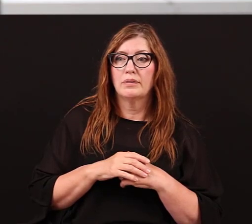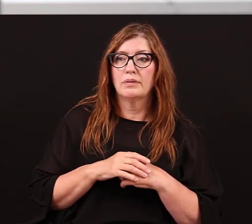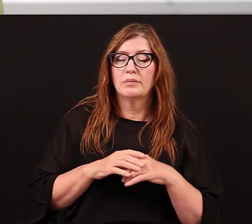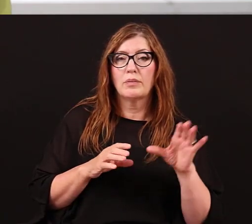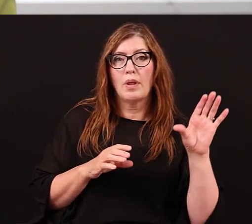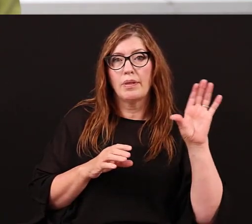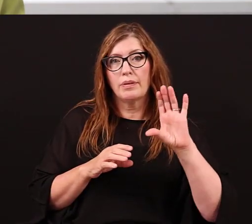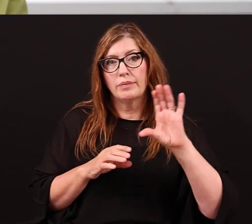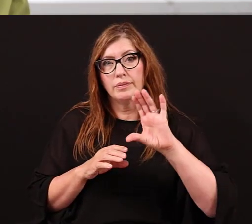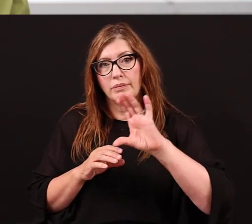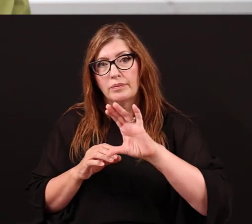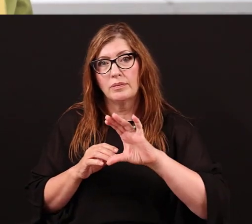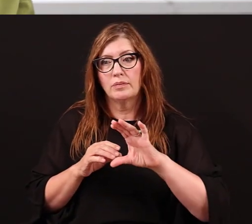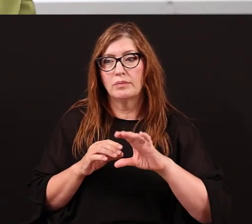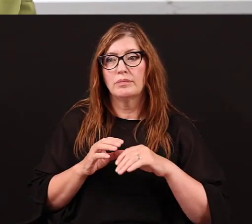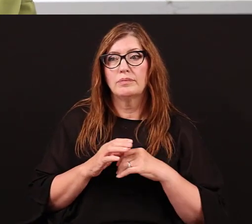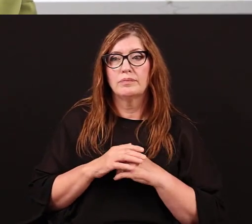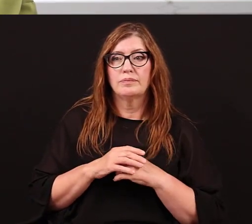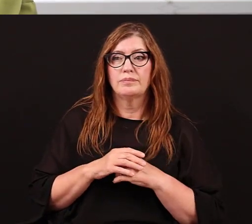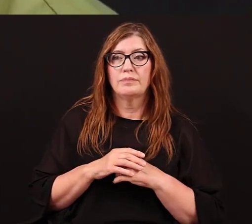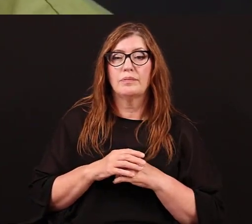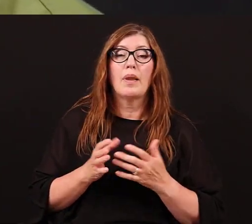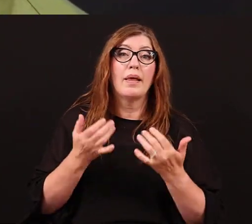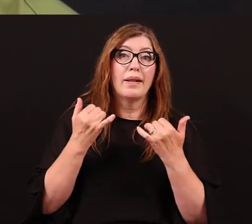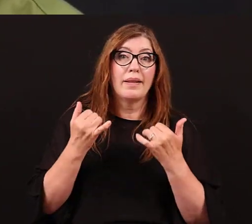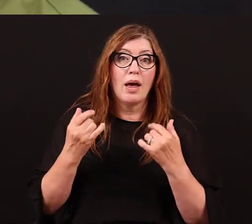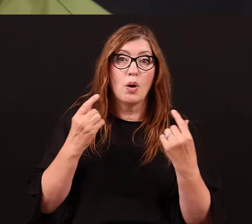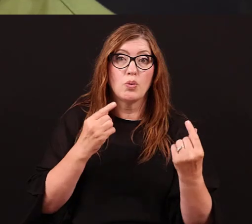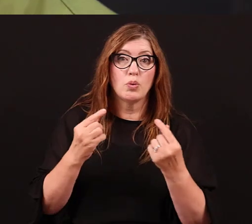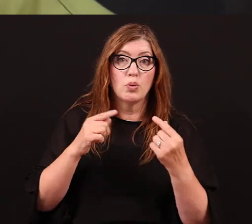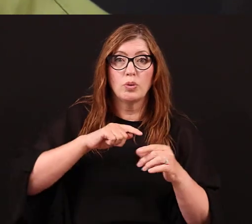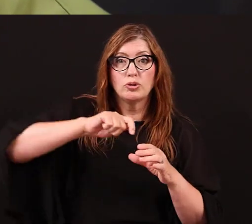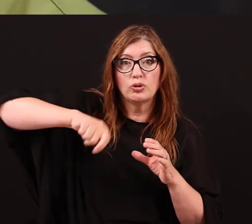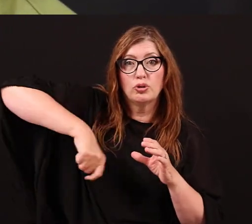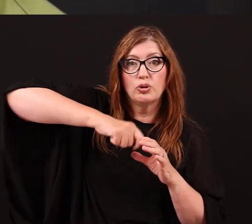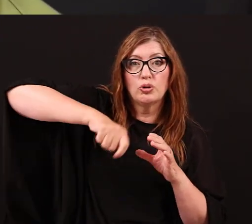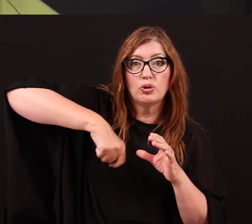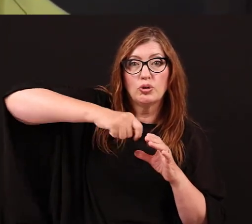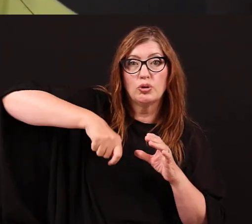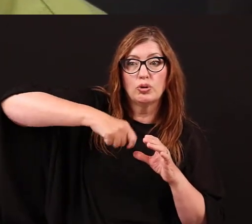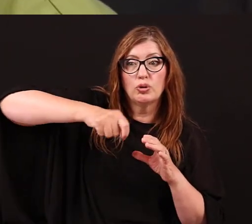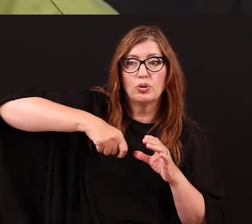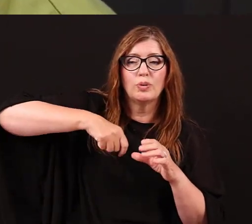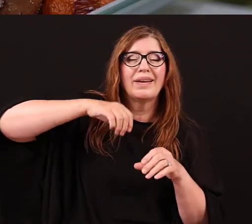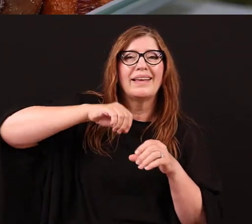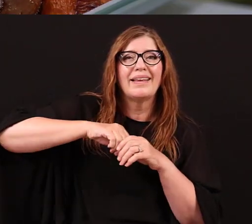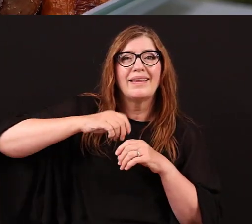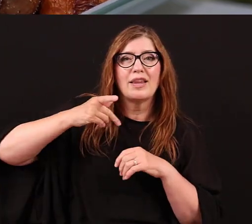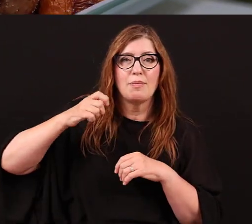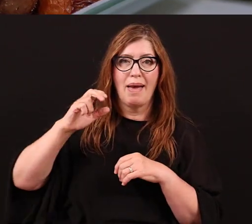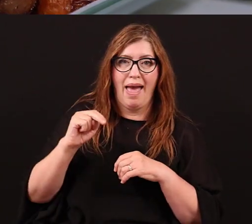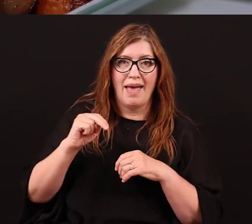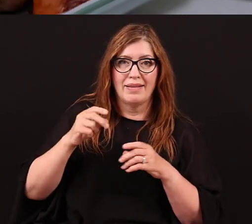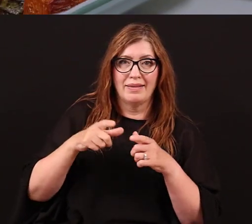We're just gonna throw 'em on top of our vegetables. Now what I'm gonna do is I'm gonna stir the vegetables up in this sheet pan that I have here.